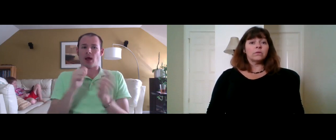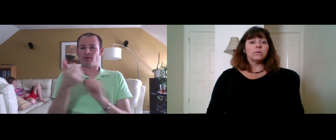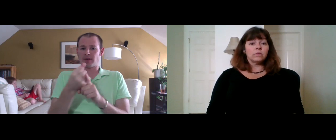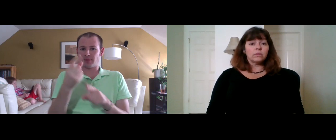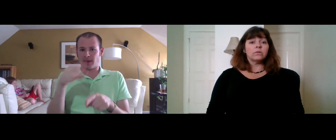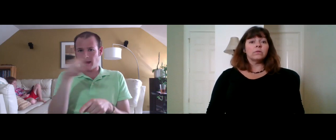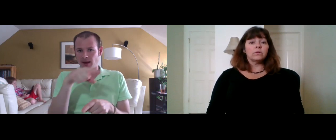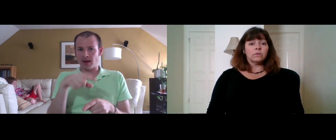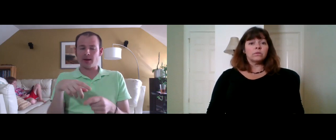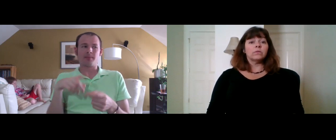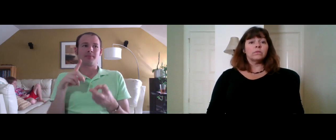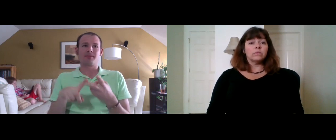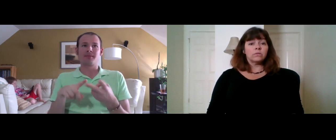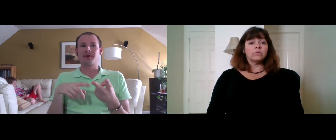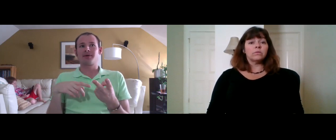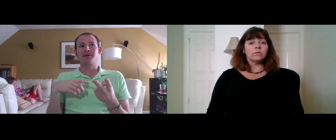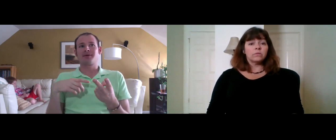and how it affects them